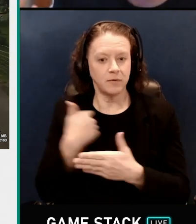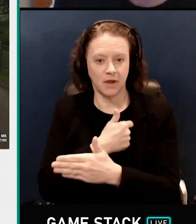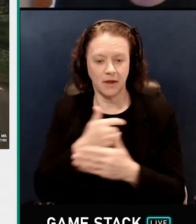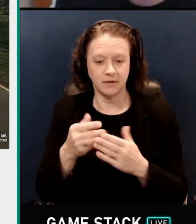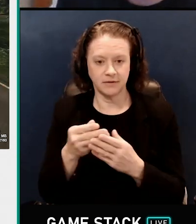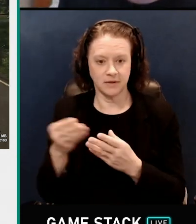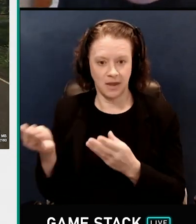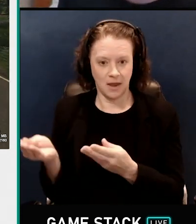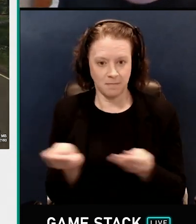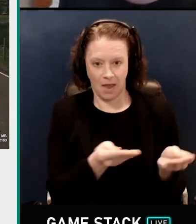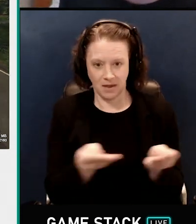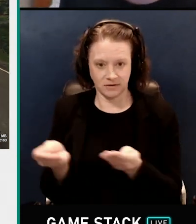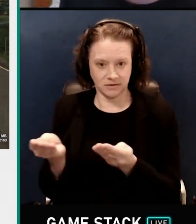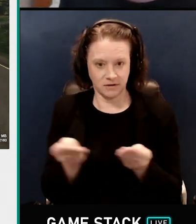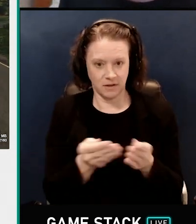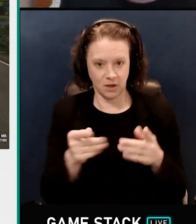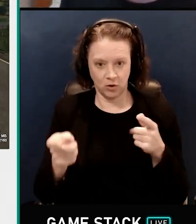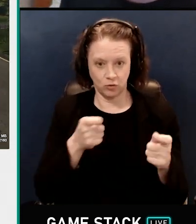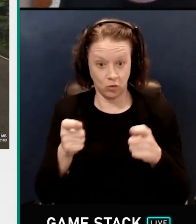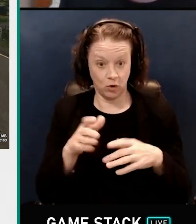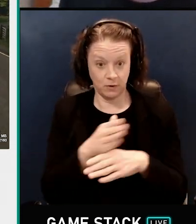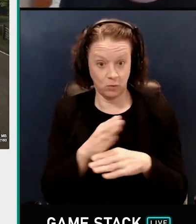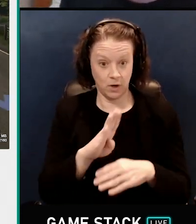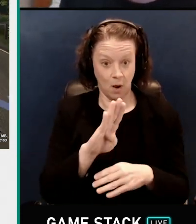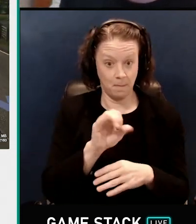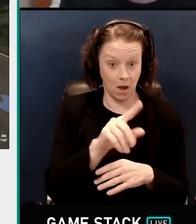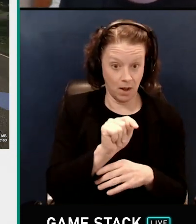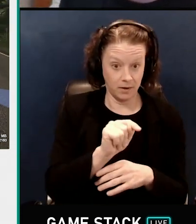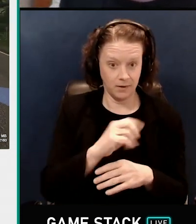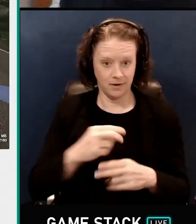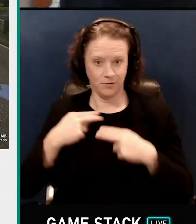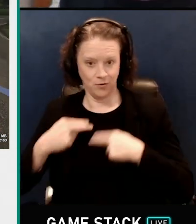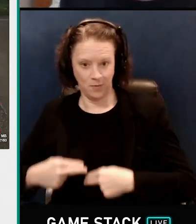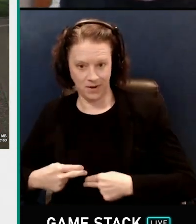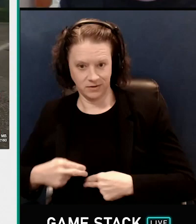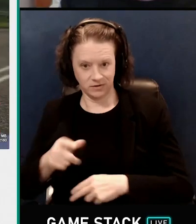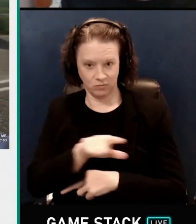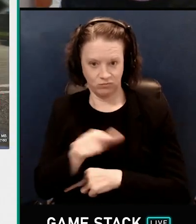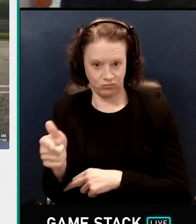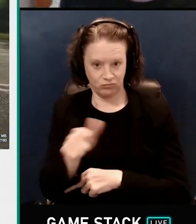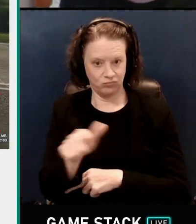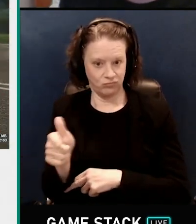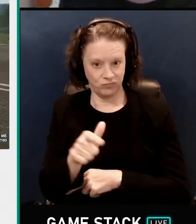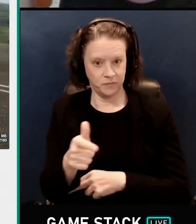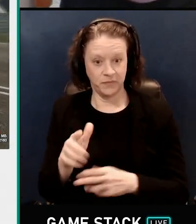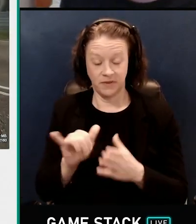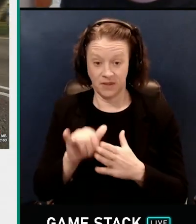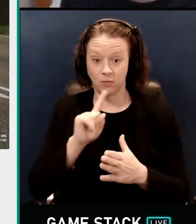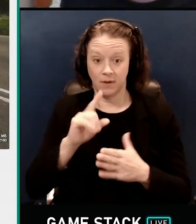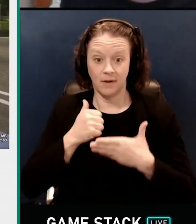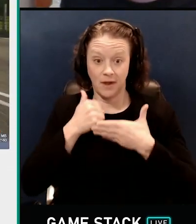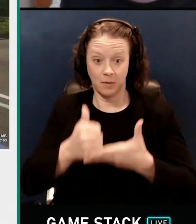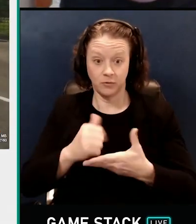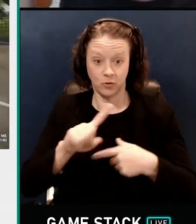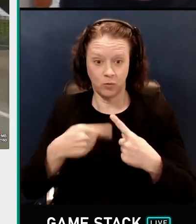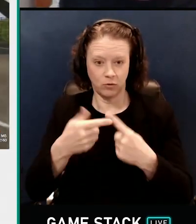like passing control, backwards and forwards between bots and humans. This is incredibly useful for things like troubleshooting.